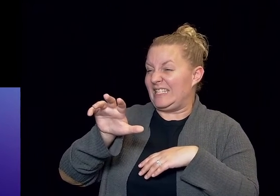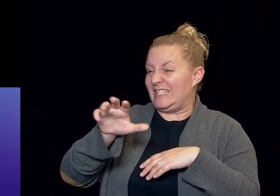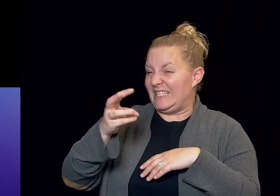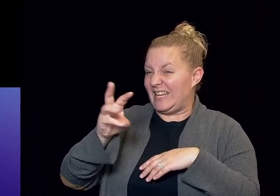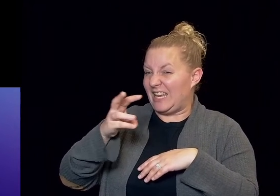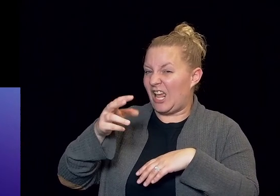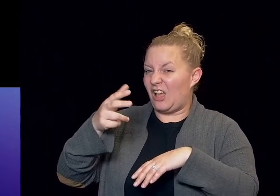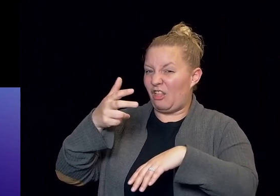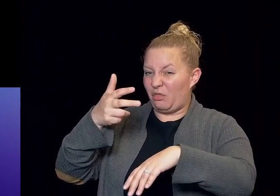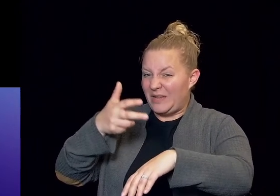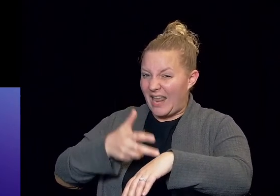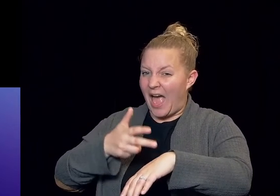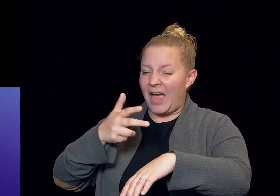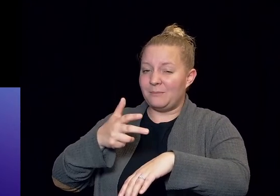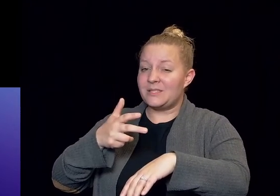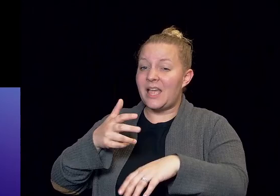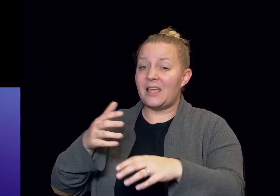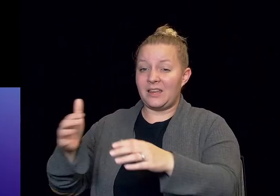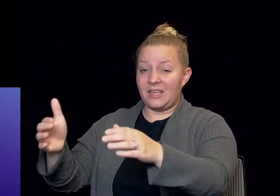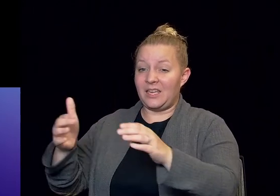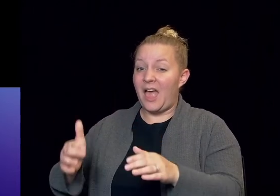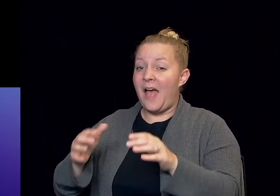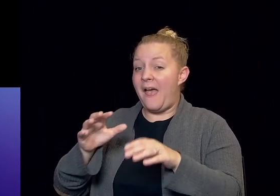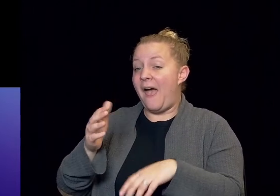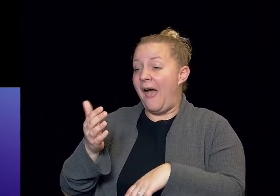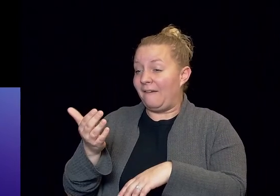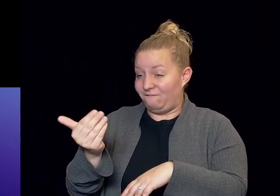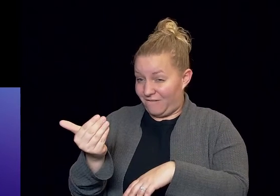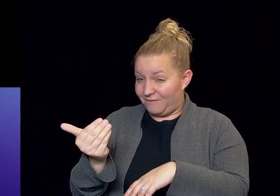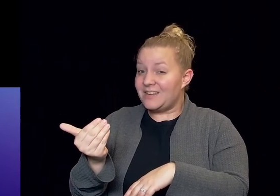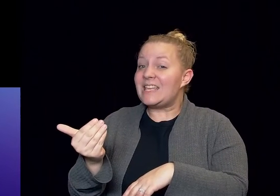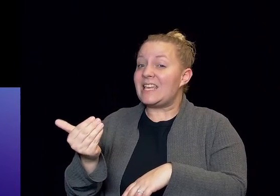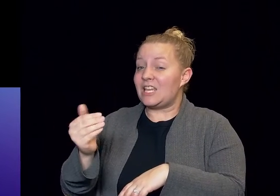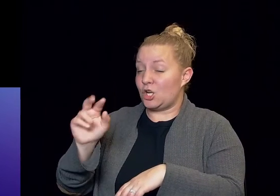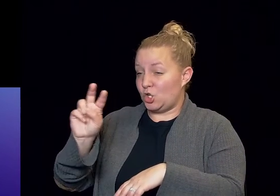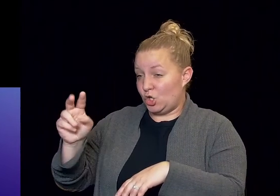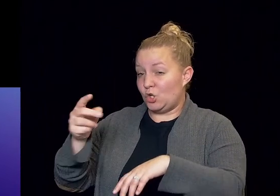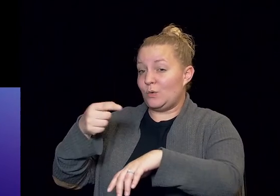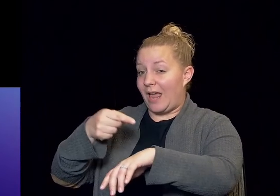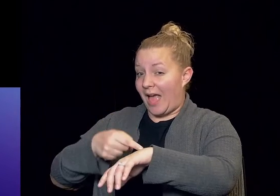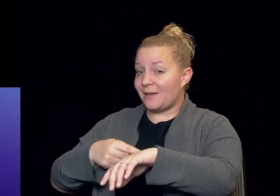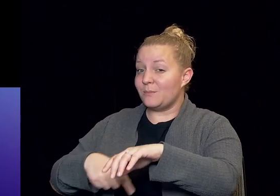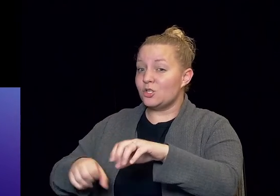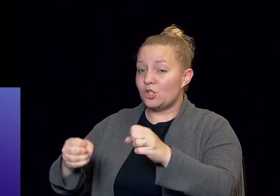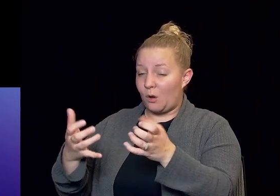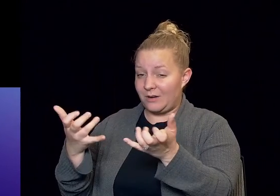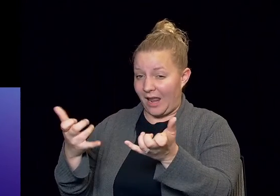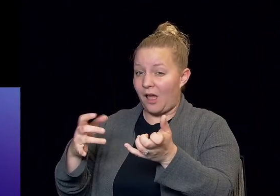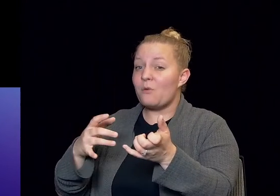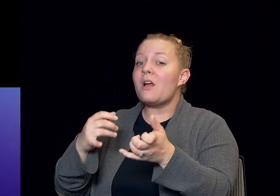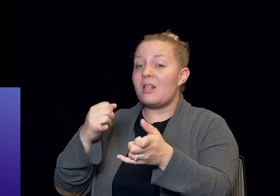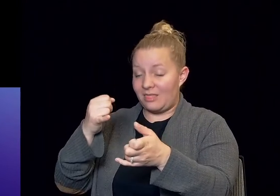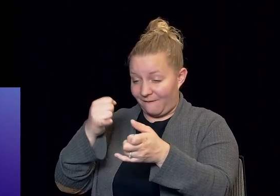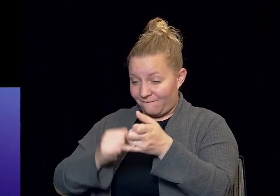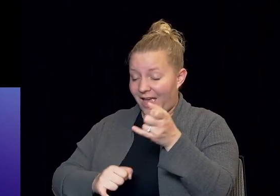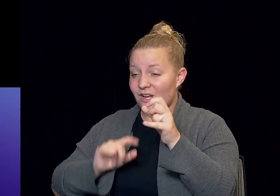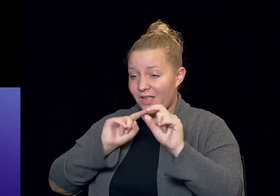So, 10 with a remainder of 1 which means my final answer is 32. And, with my remainder this is my